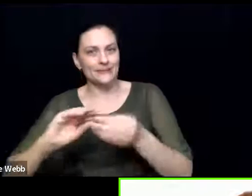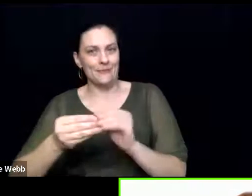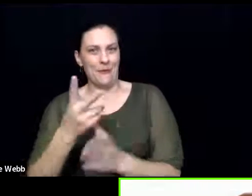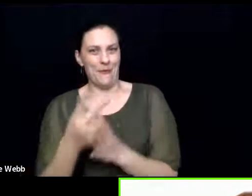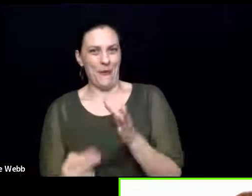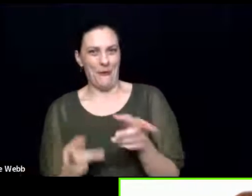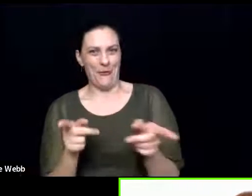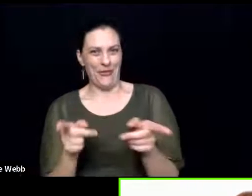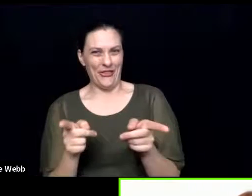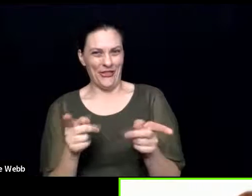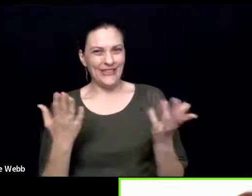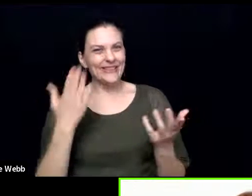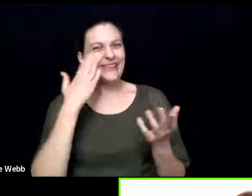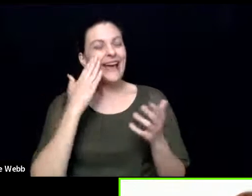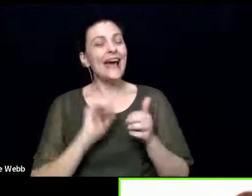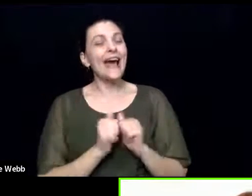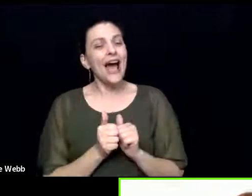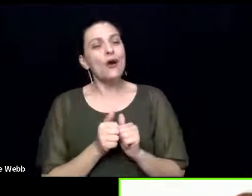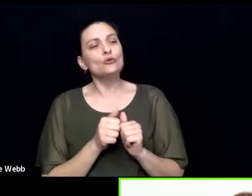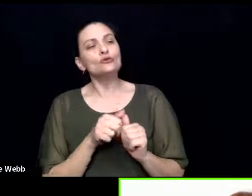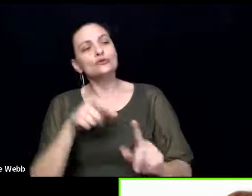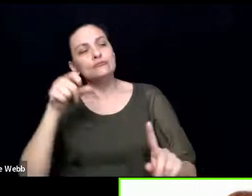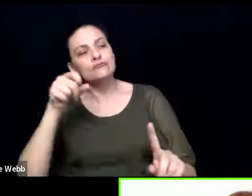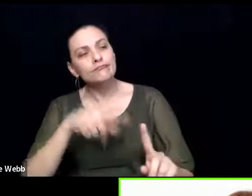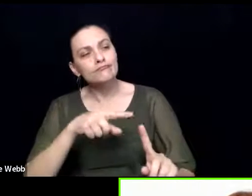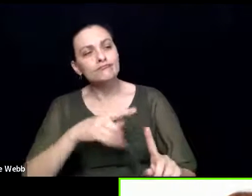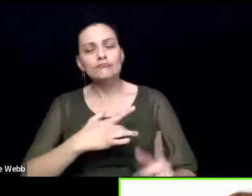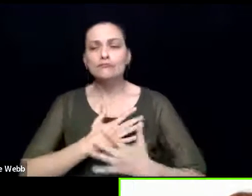The compassion to feel it followed by the empathy to under and followed by the actions